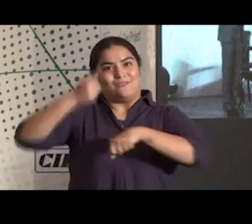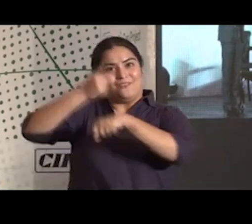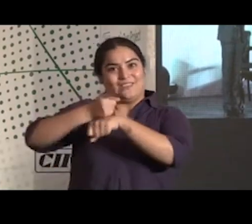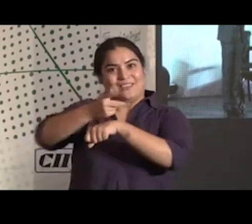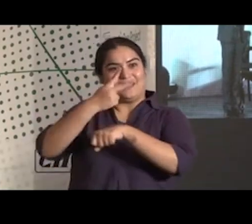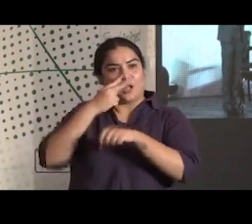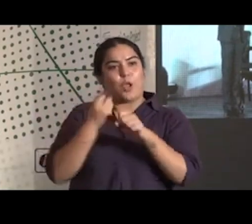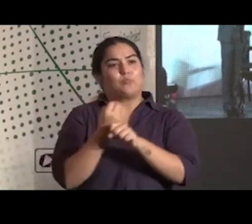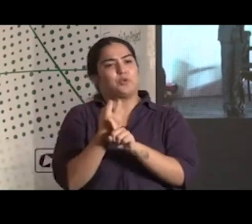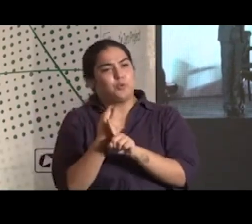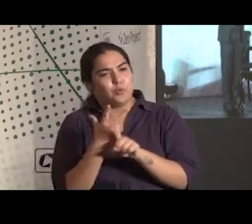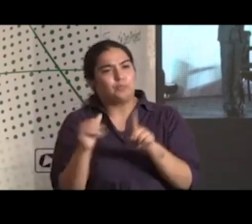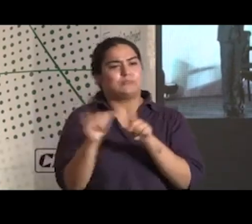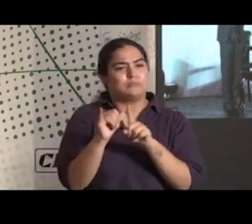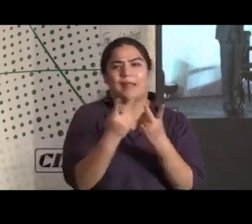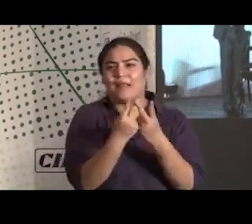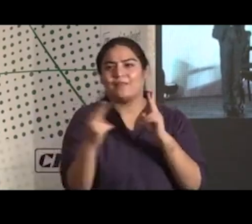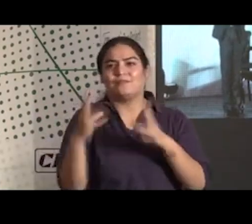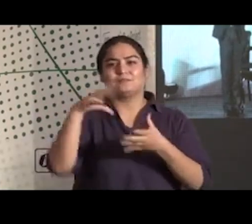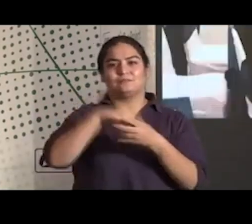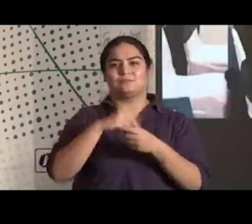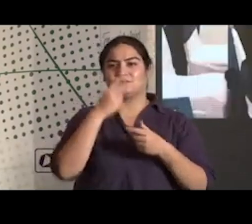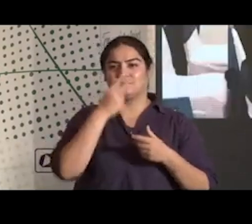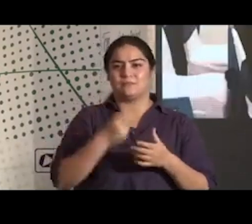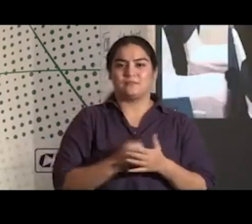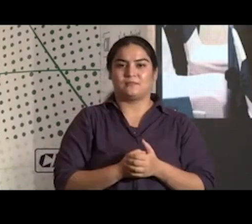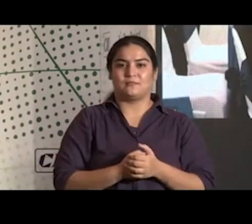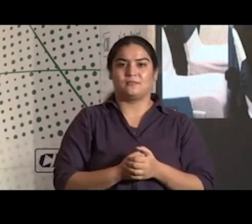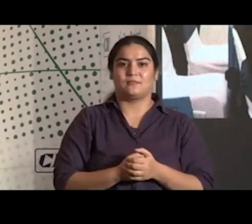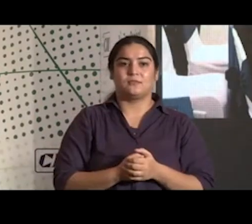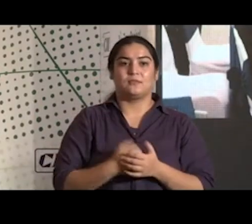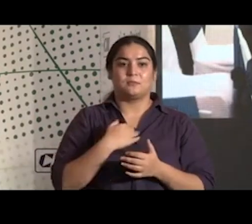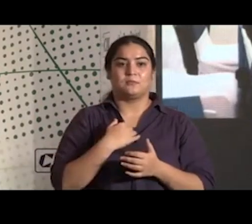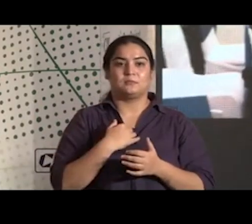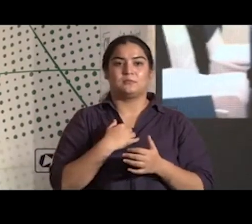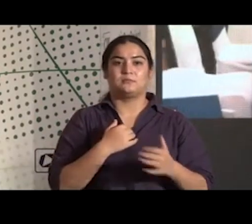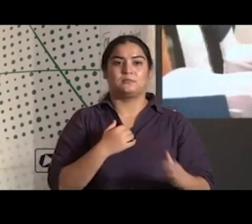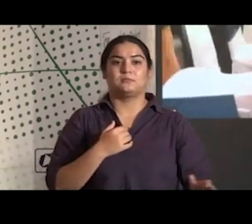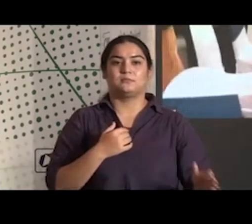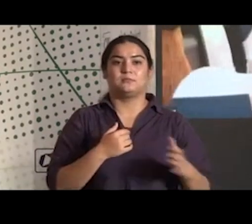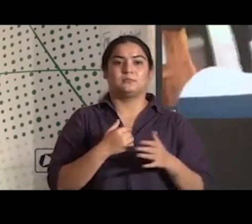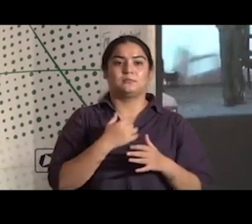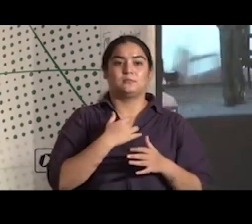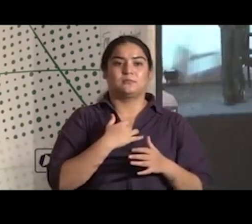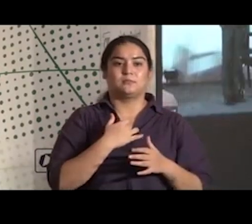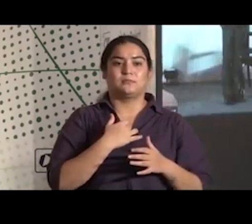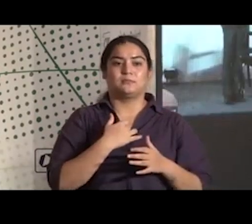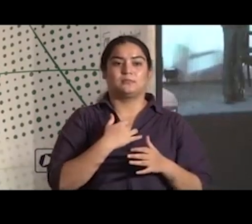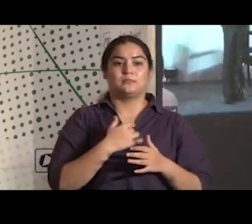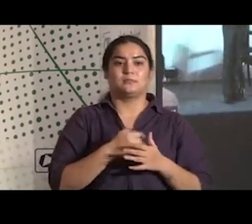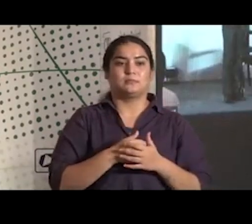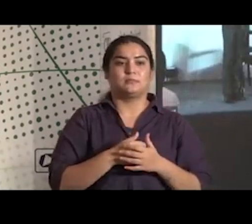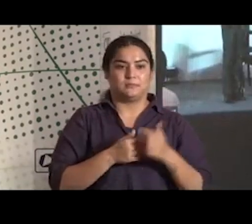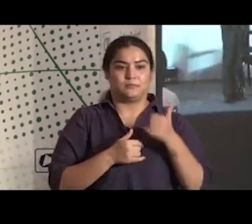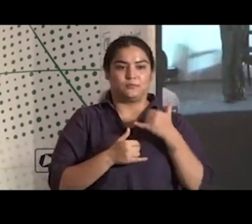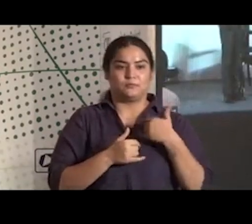Also, you. And before I hand over to you and whoever I forgot